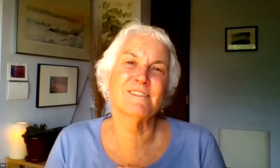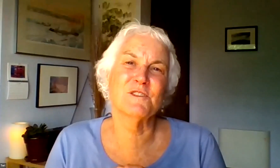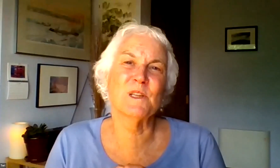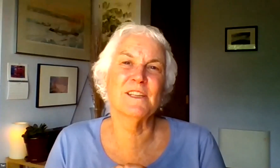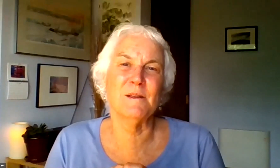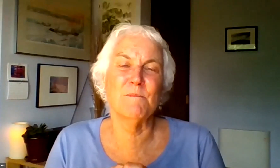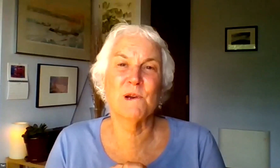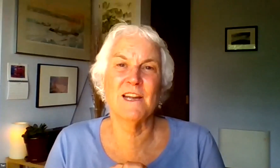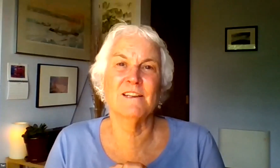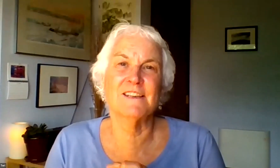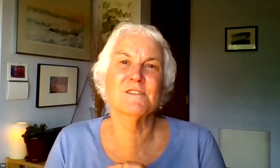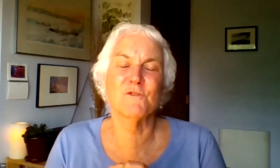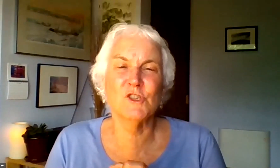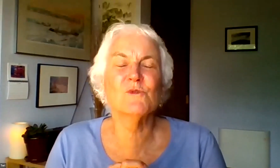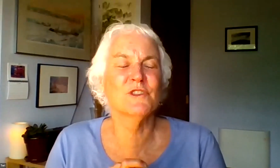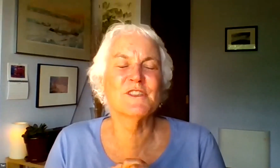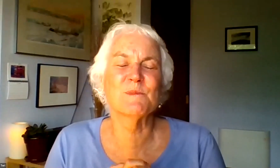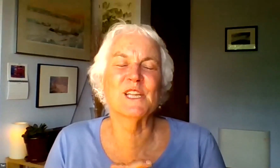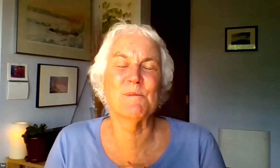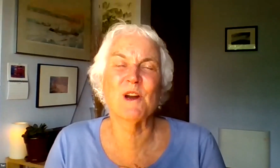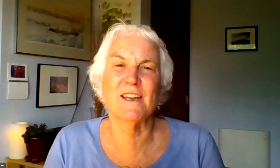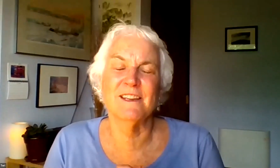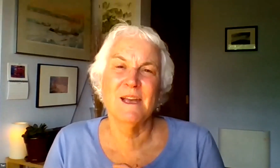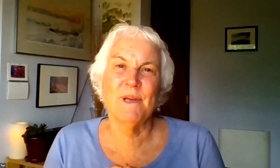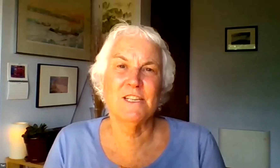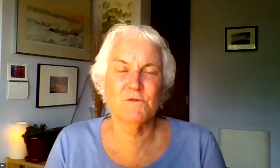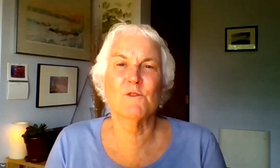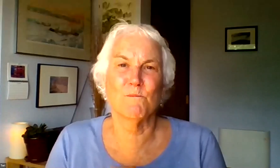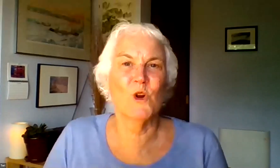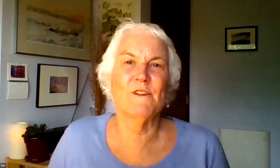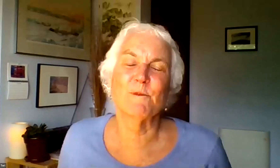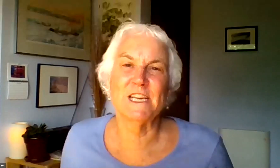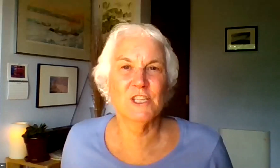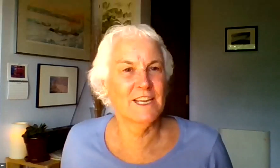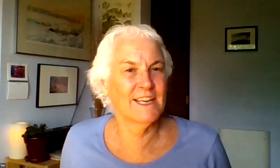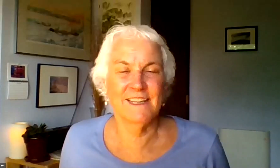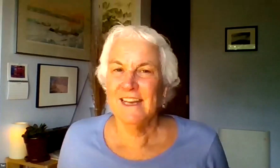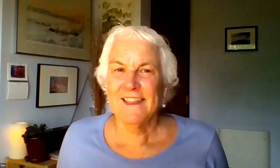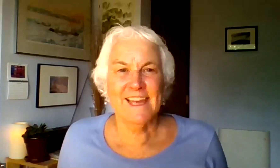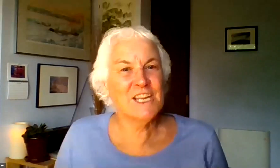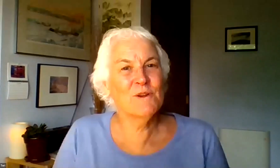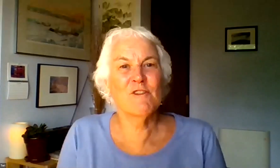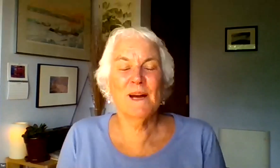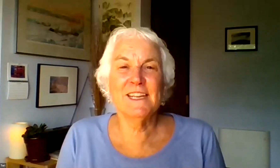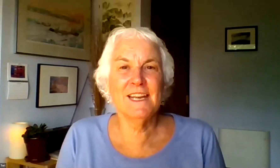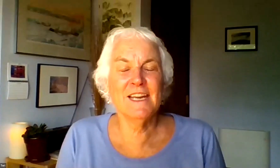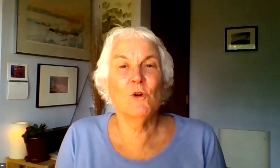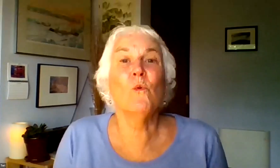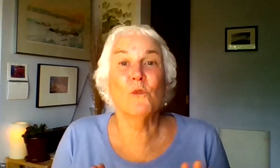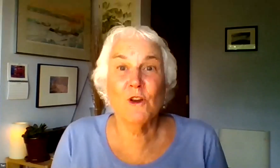us up on the Facebook live page. We will be posting a YouTube link to the entire interview later so watch for that. Again, just look at this disability